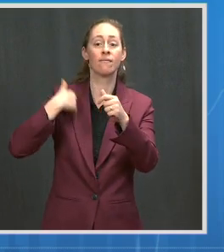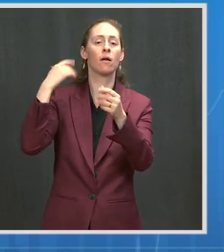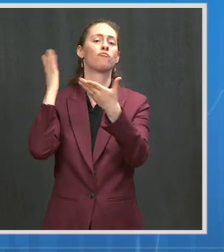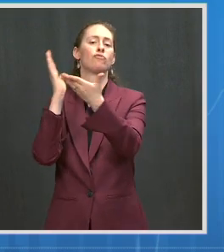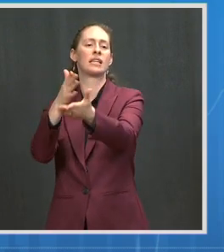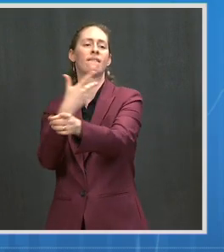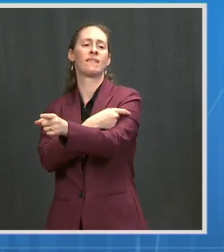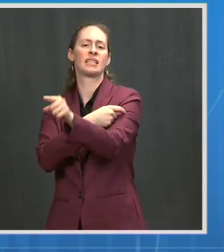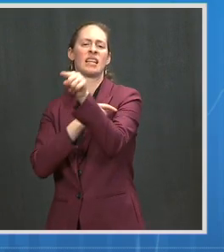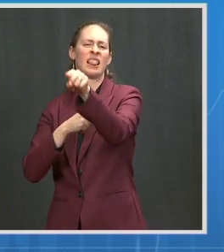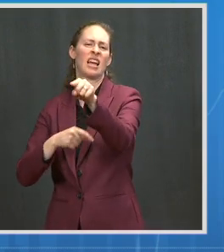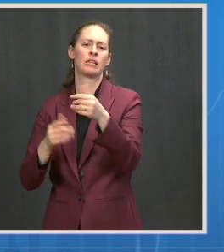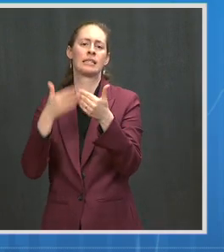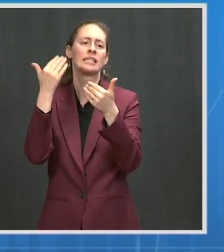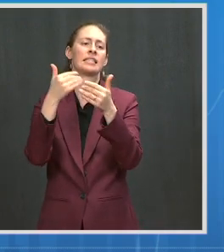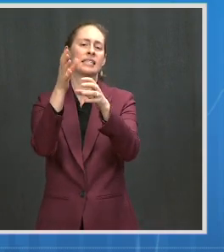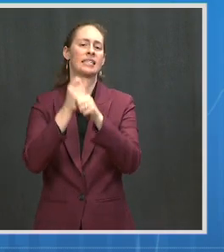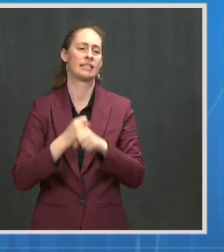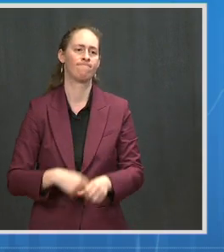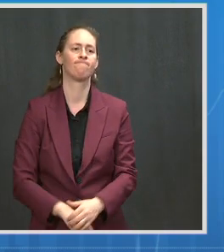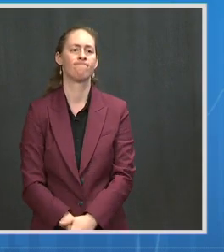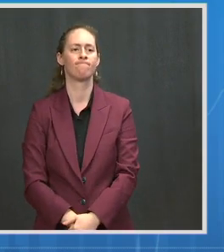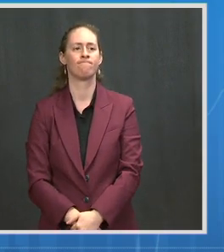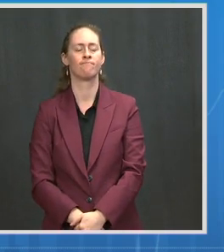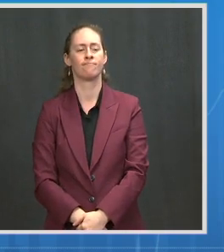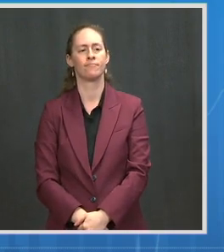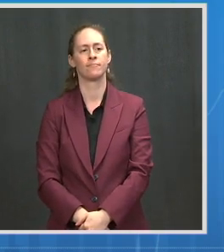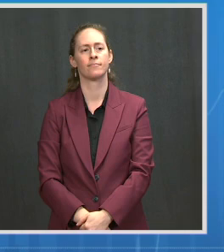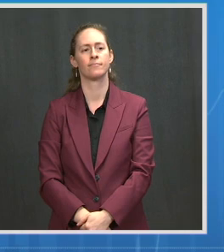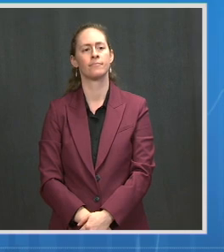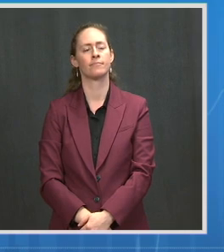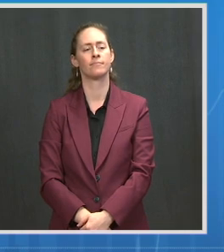Forty percent of the over-40,000 local pharmacies participating